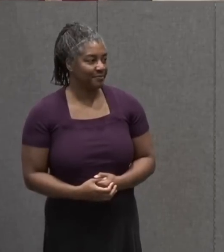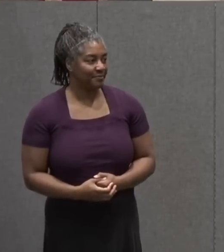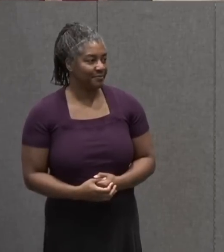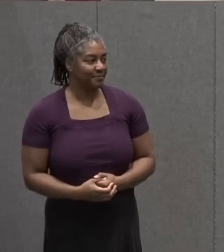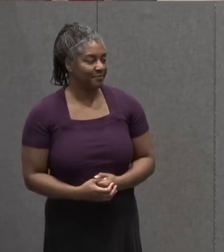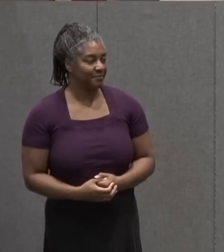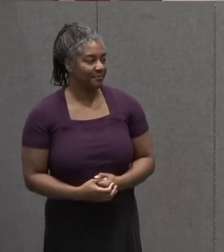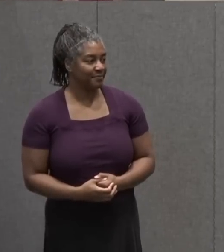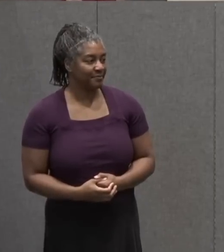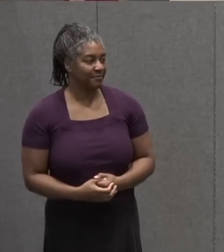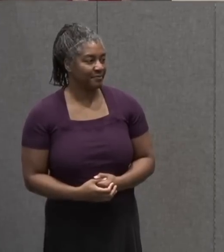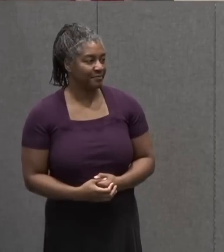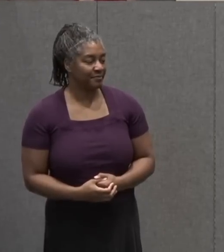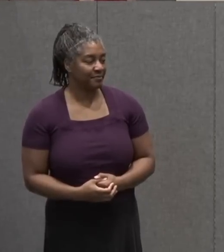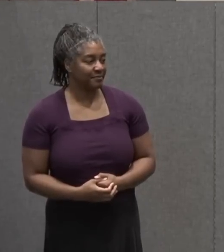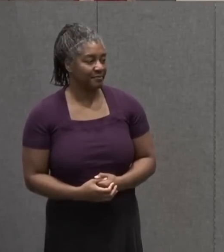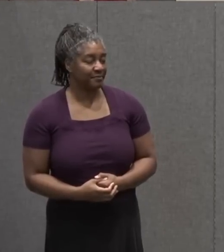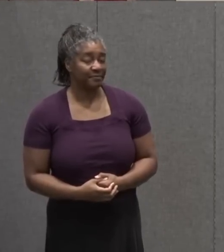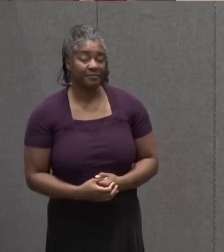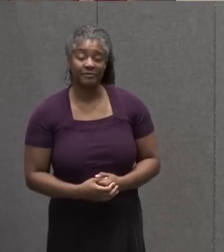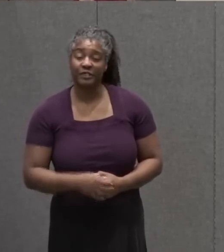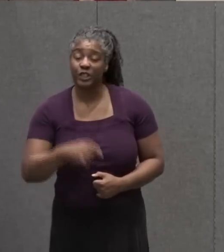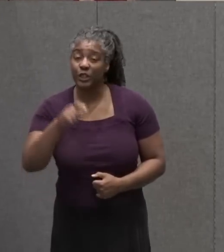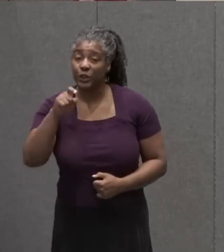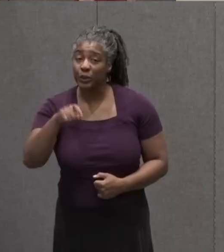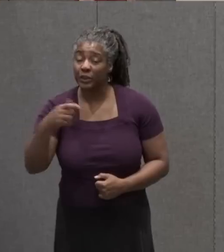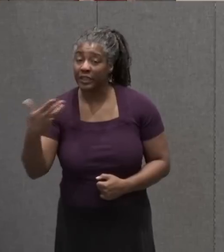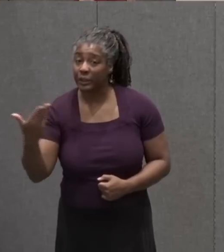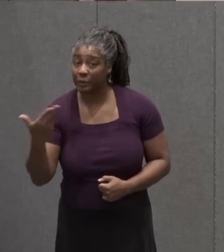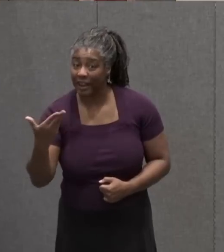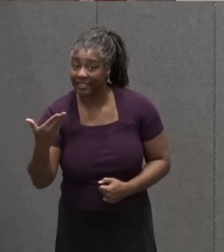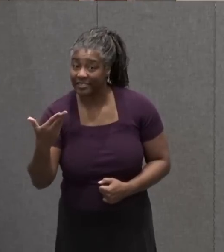All you need for this activity is a piece of paper